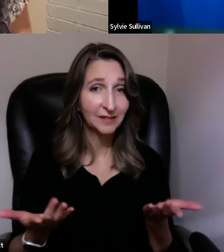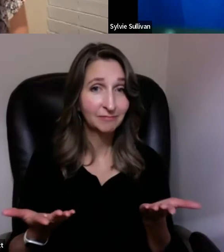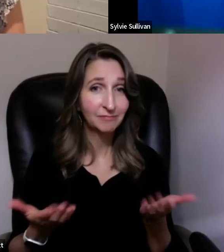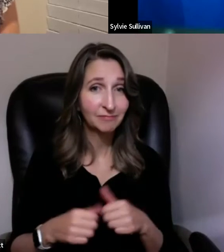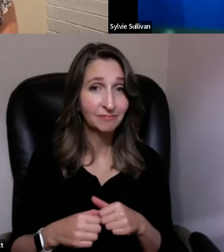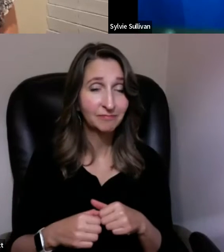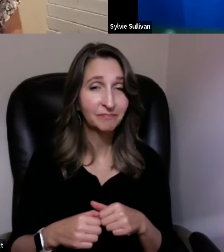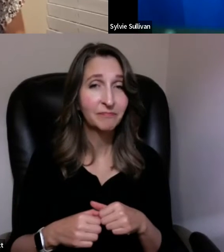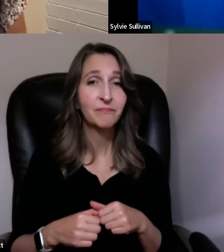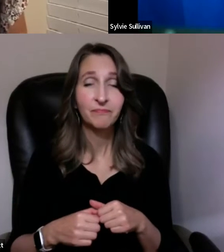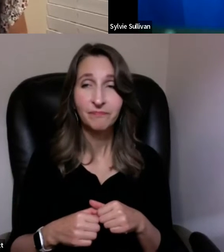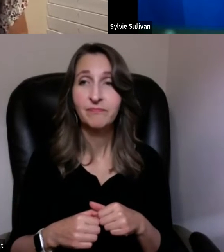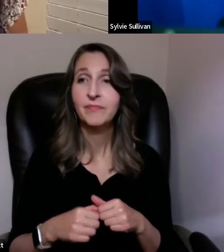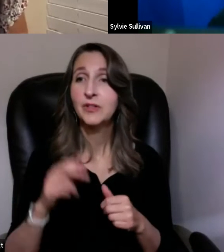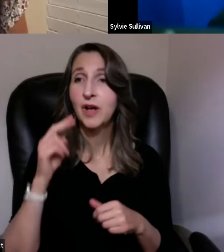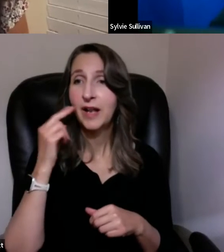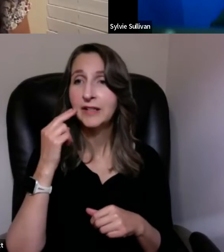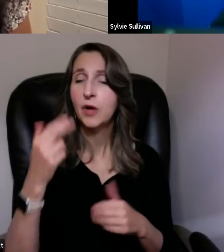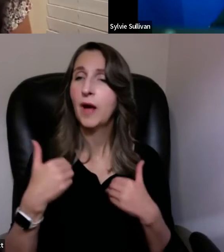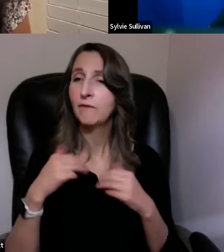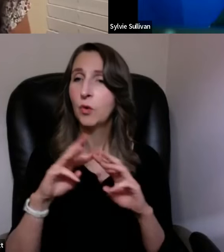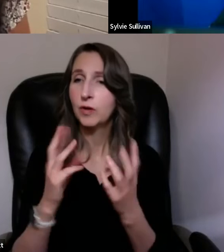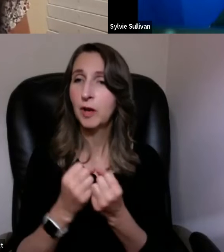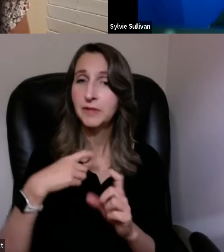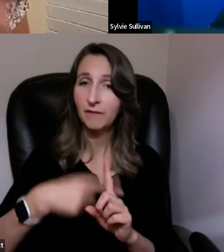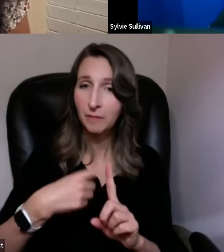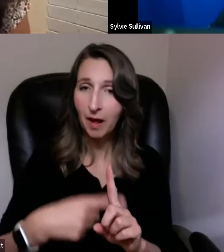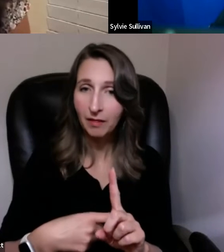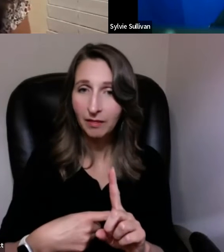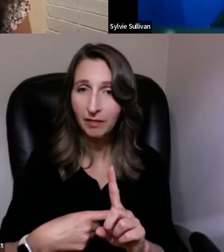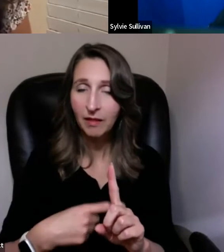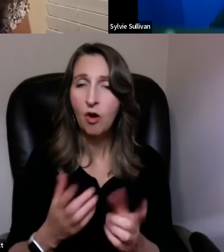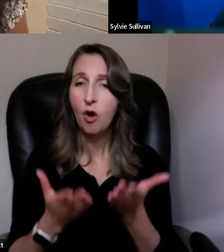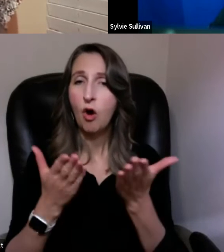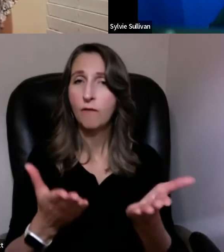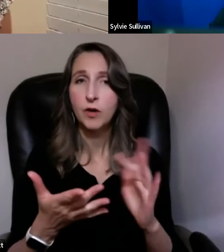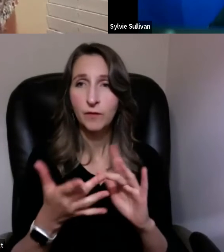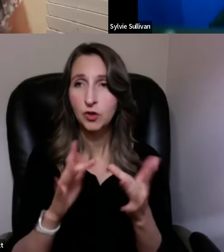So we have workshops every month that are offered virtually.